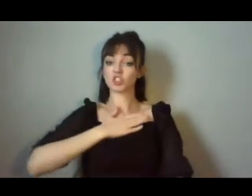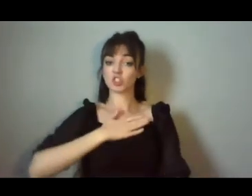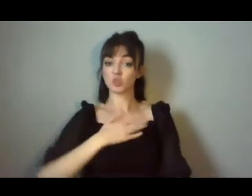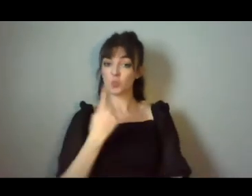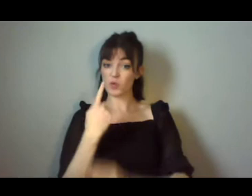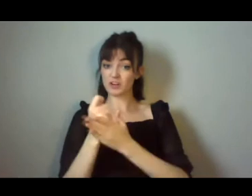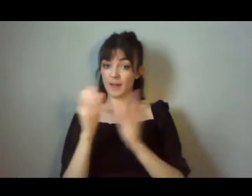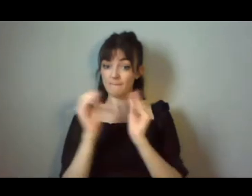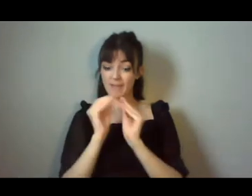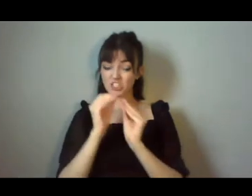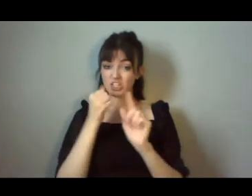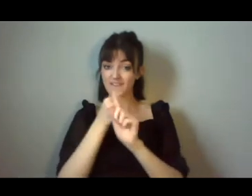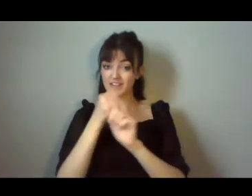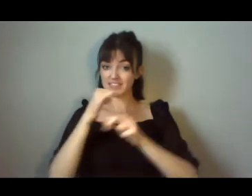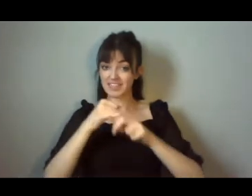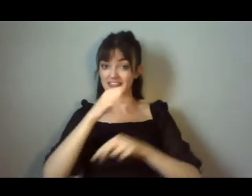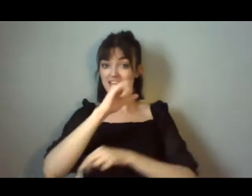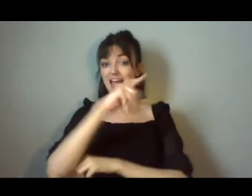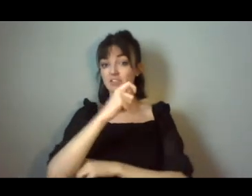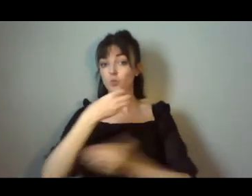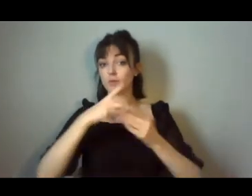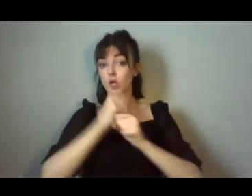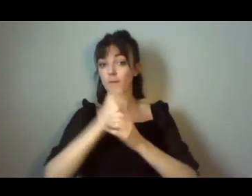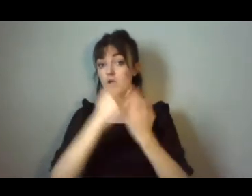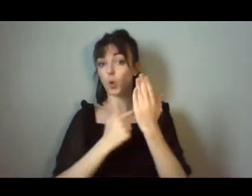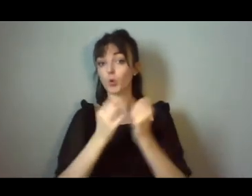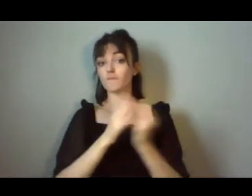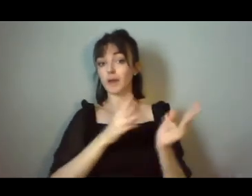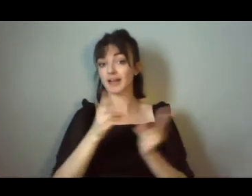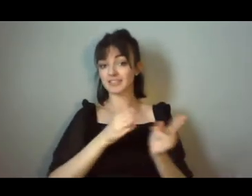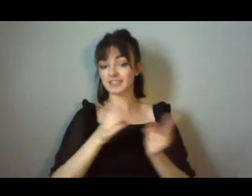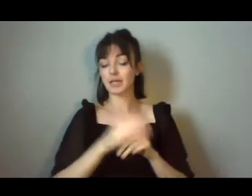in the act, which is around a code of practice. However, I think as others have mentioned,